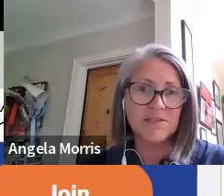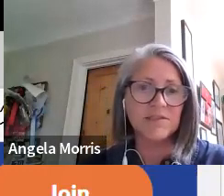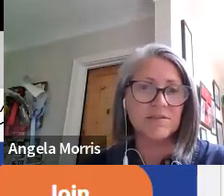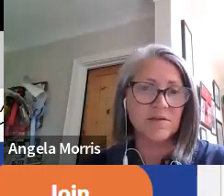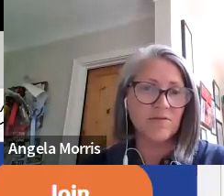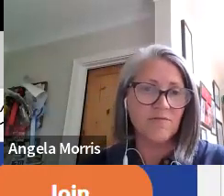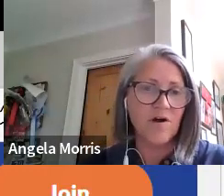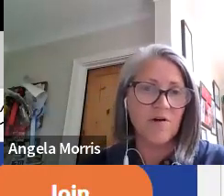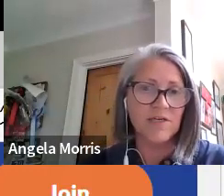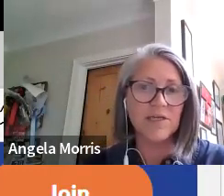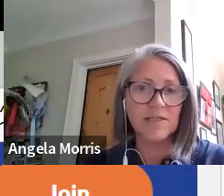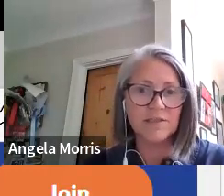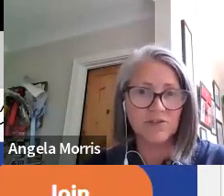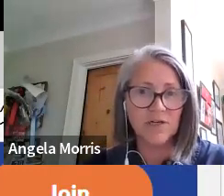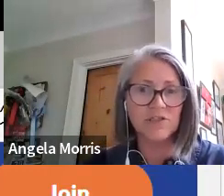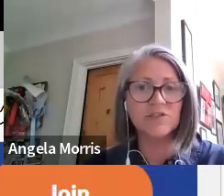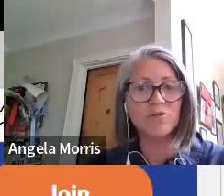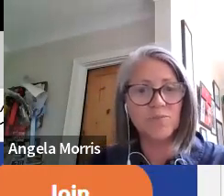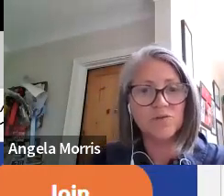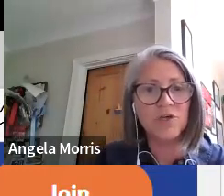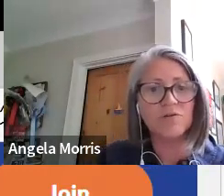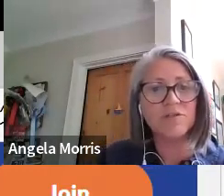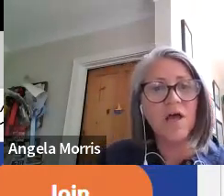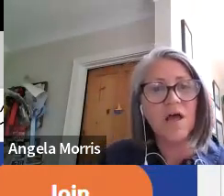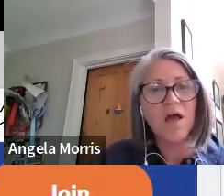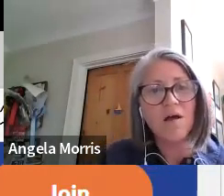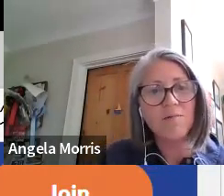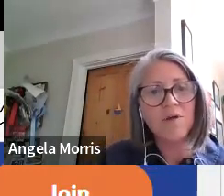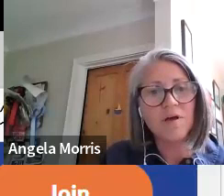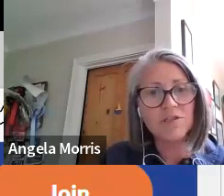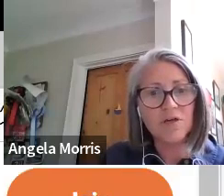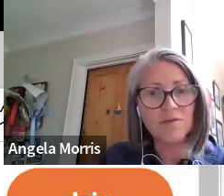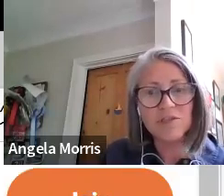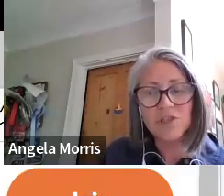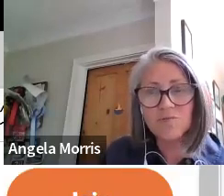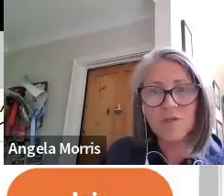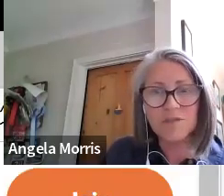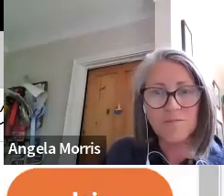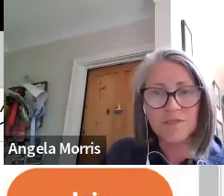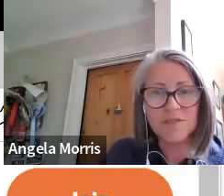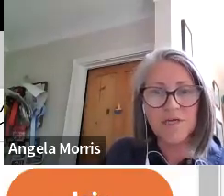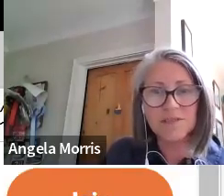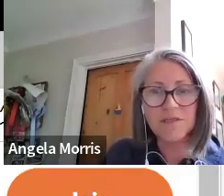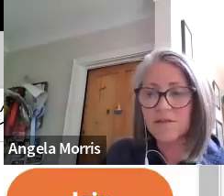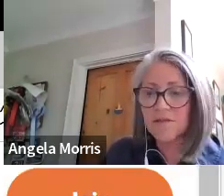of tests, the VRAs and the distractions and the pure tones. Going to just one so it makes sense.